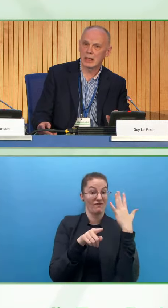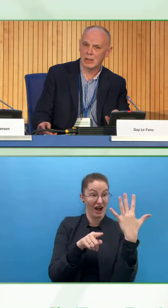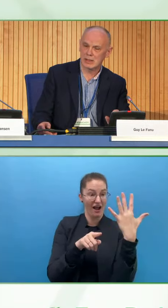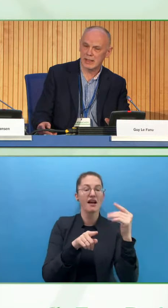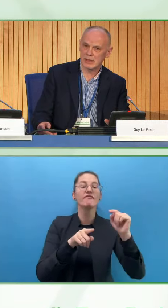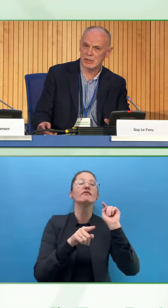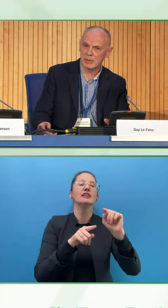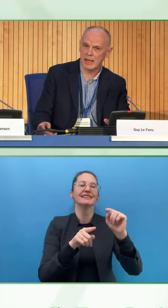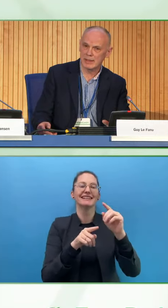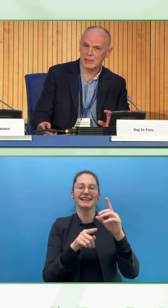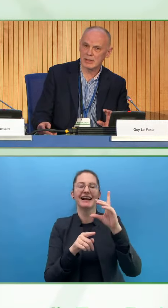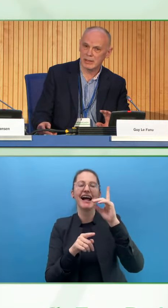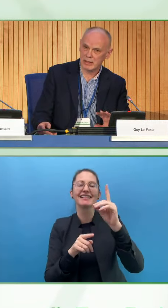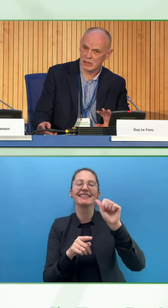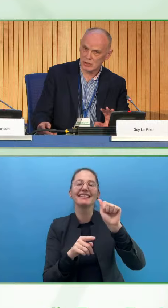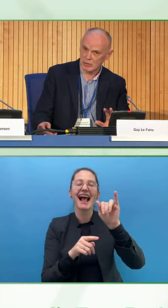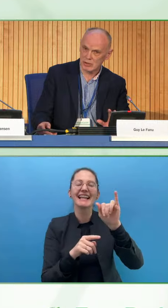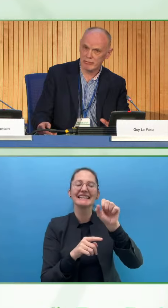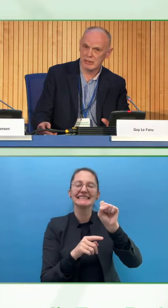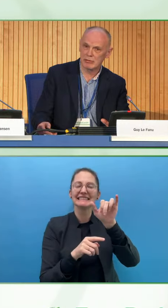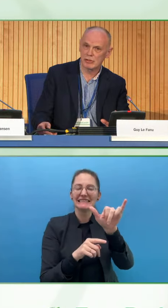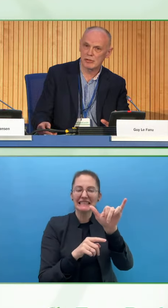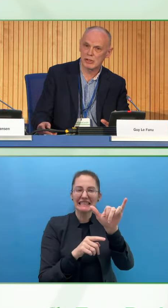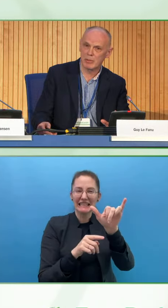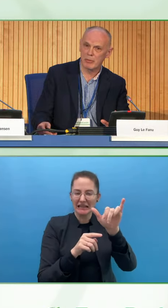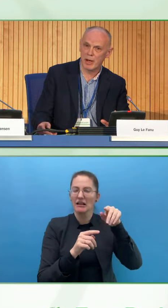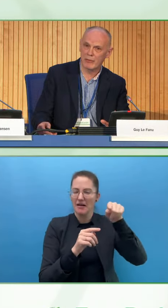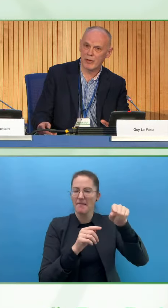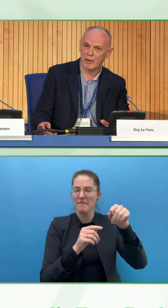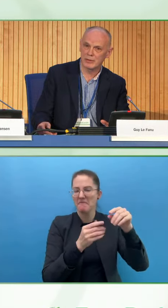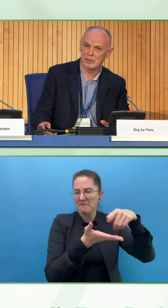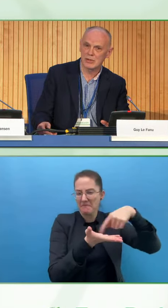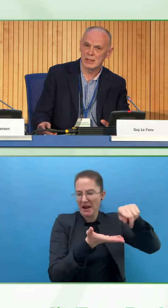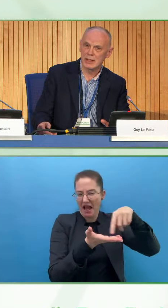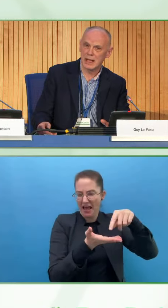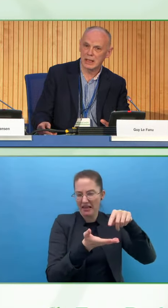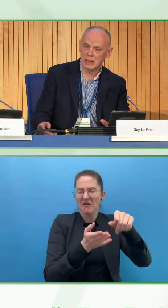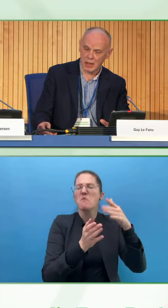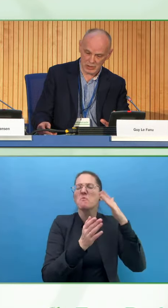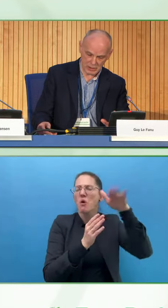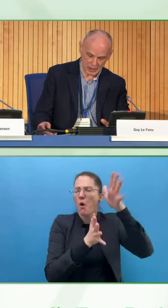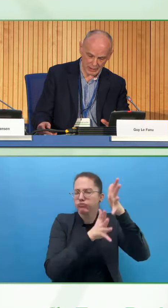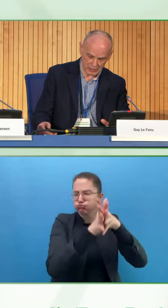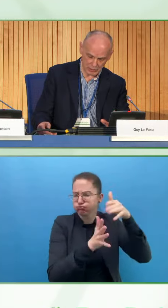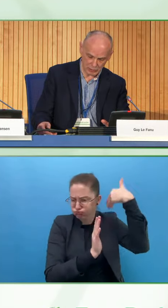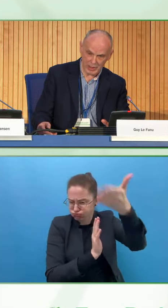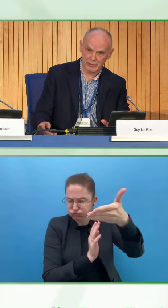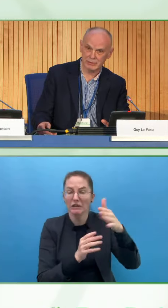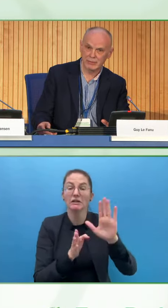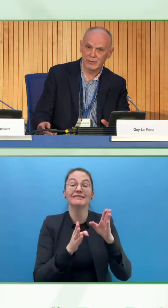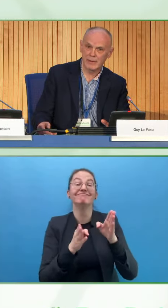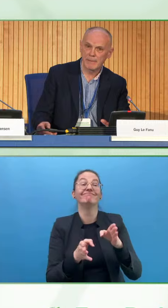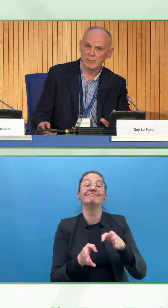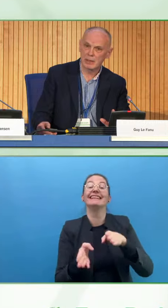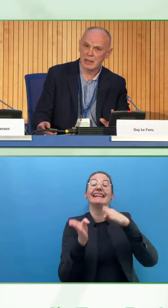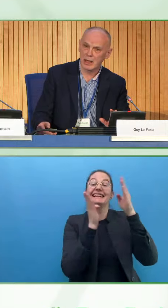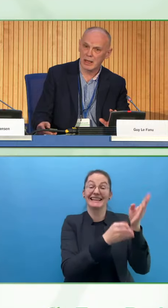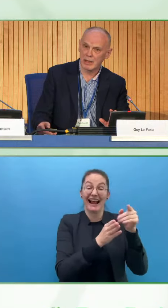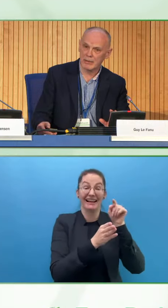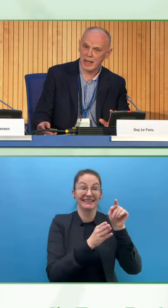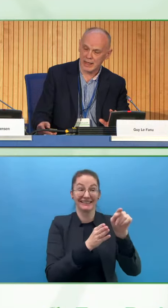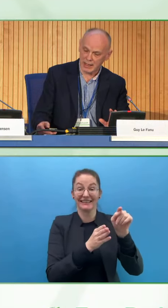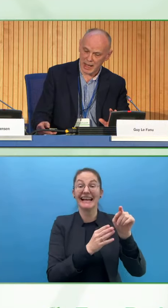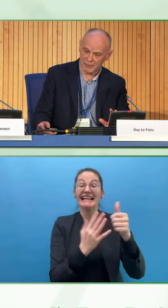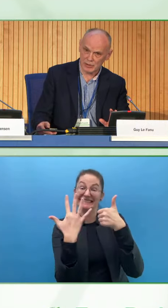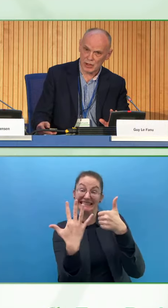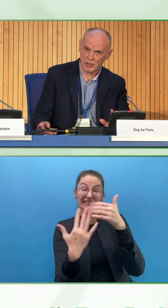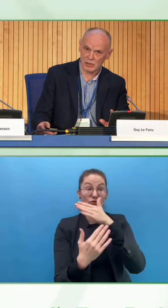Class 6 to eight students are introduced to mobile phones, and in 1912, they have a chance